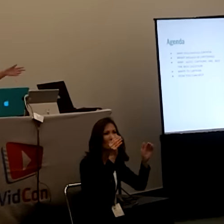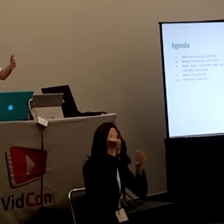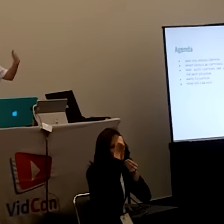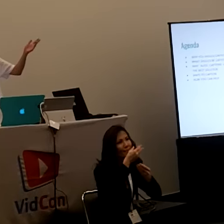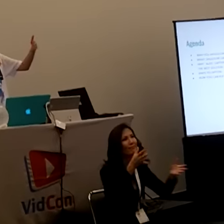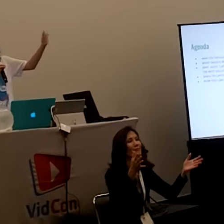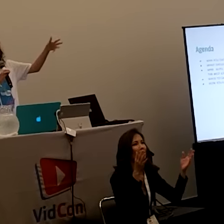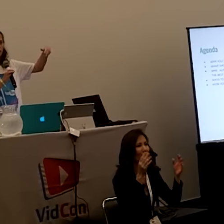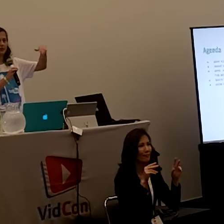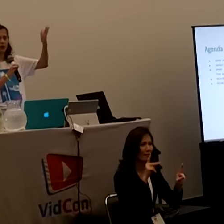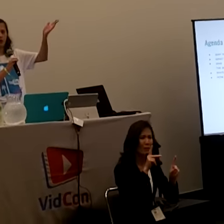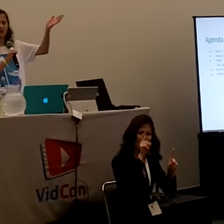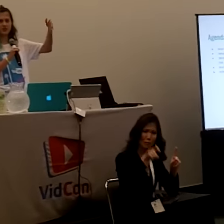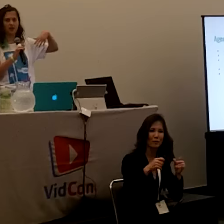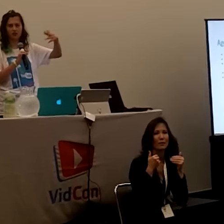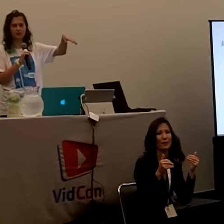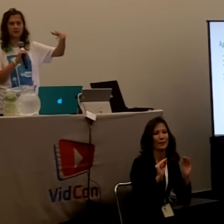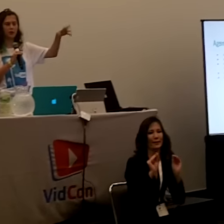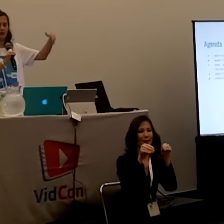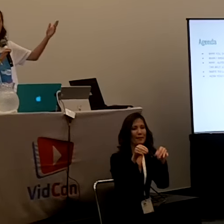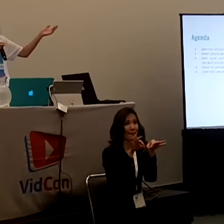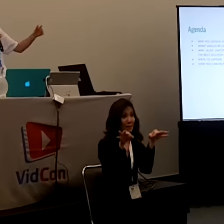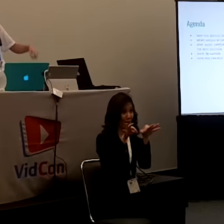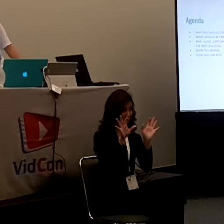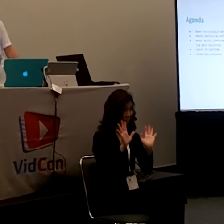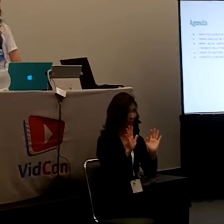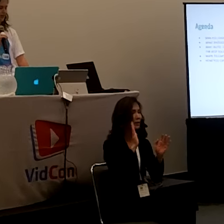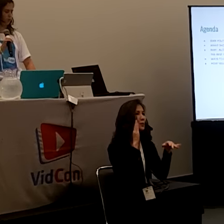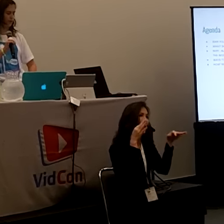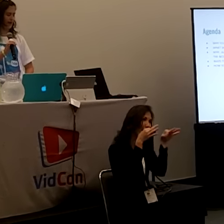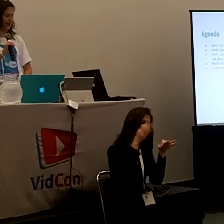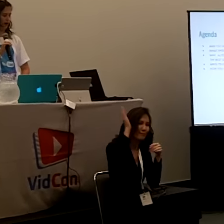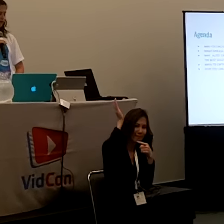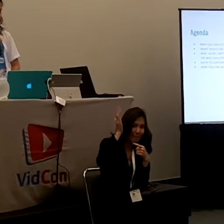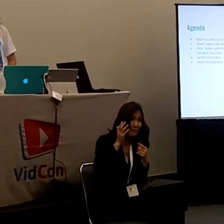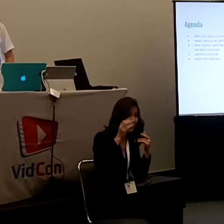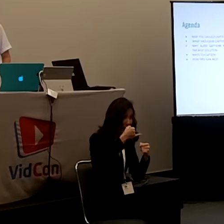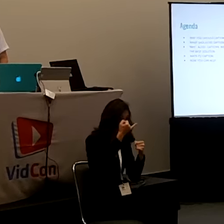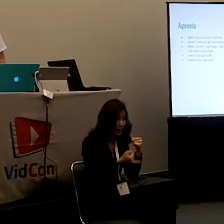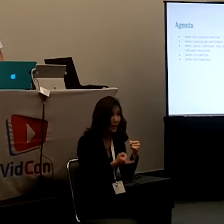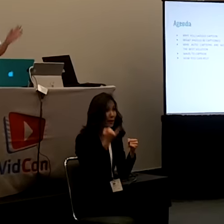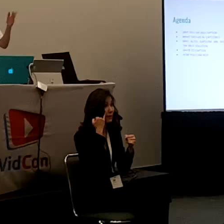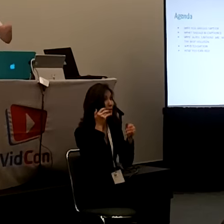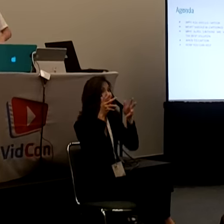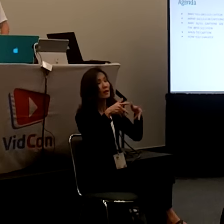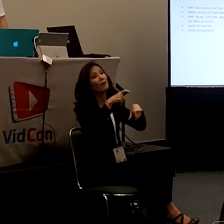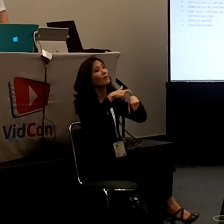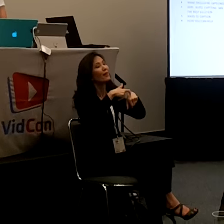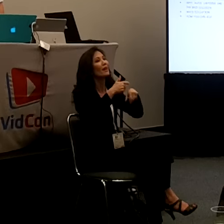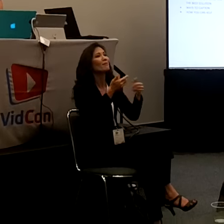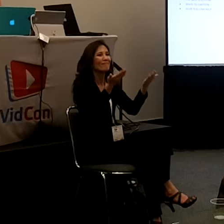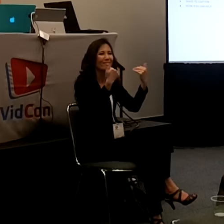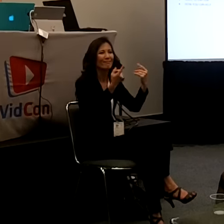And then, we'll maybe go with a question or something depending on how much time we have. then we'll be fine.